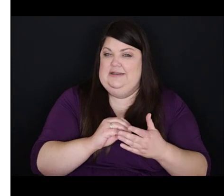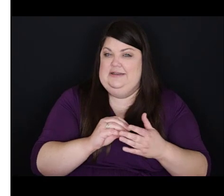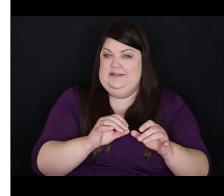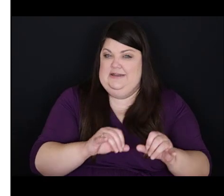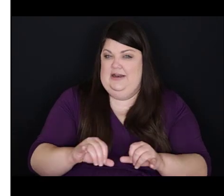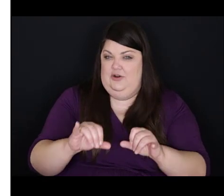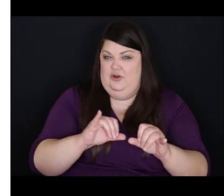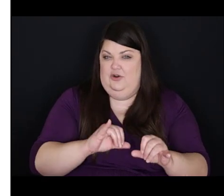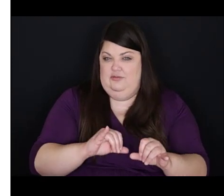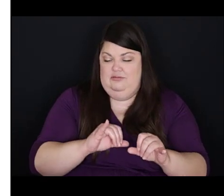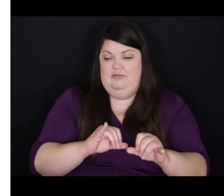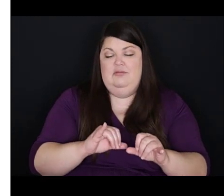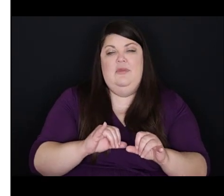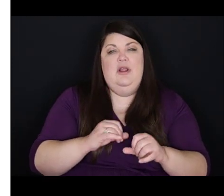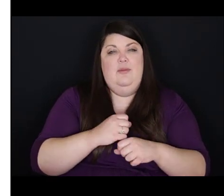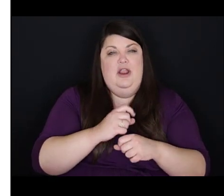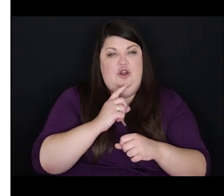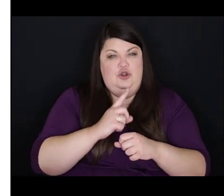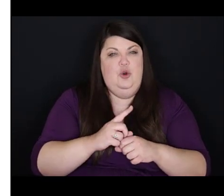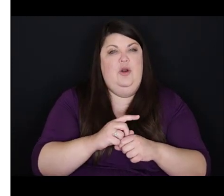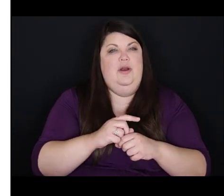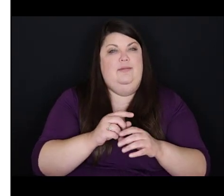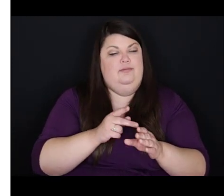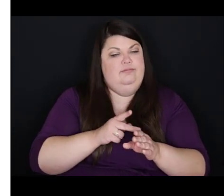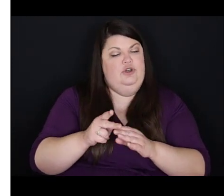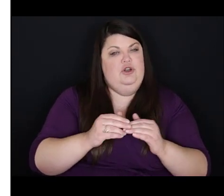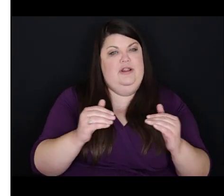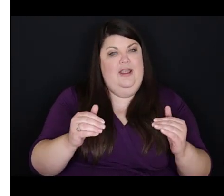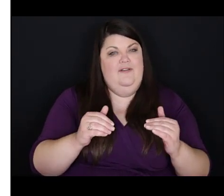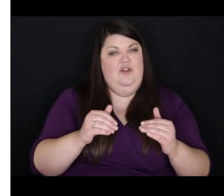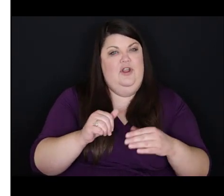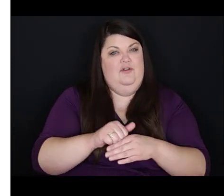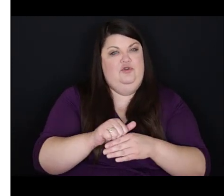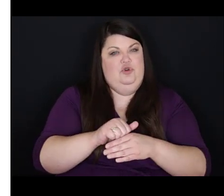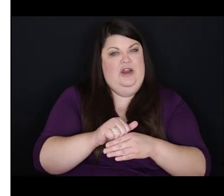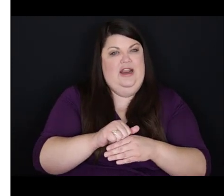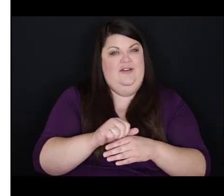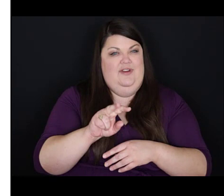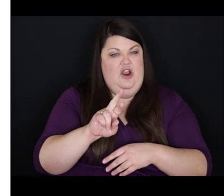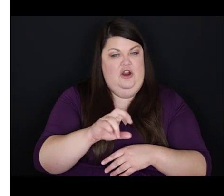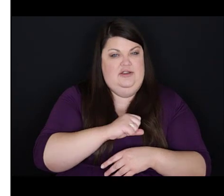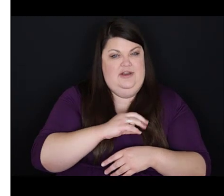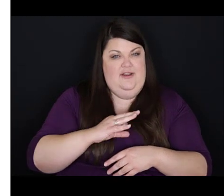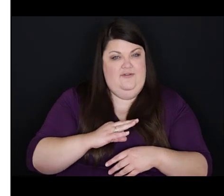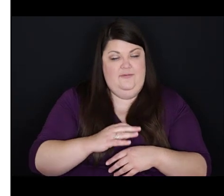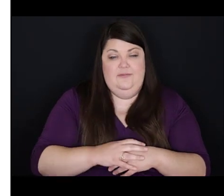level of trained and prepared VR staff. These policies and procedures for establishment and